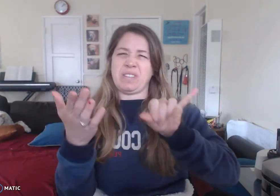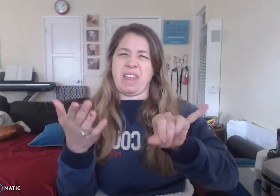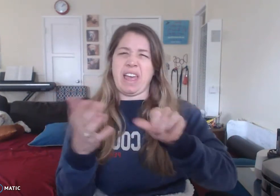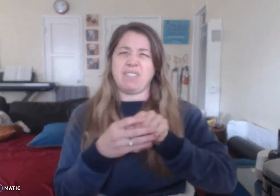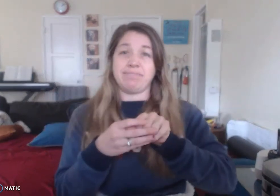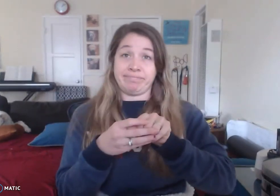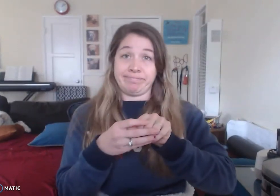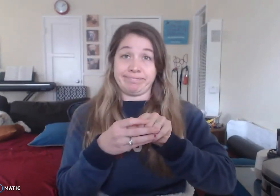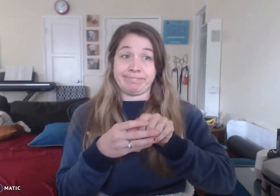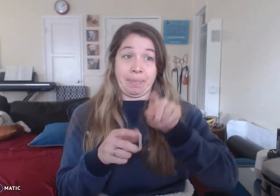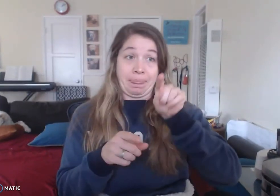So what is a parameter?